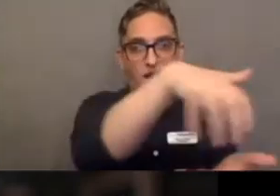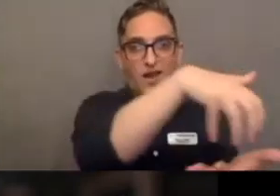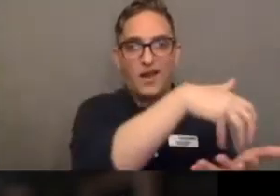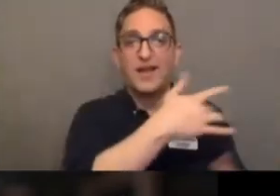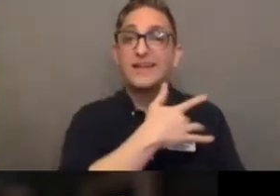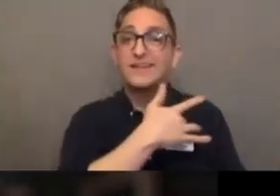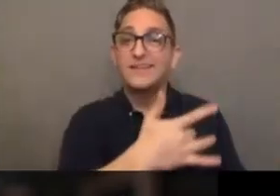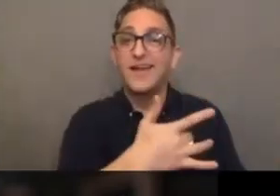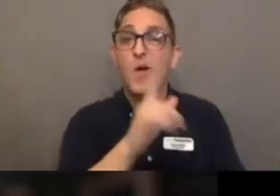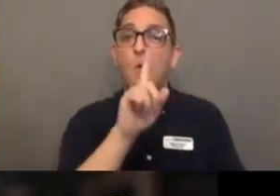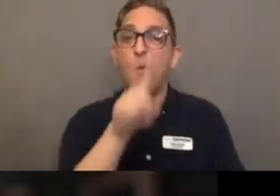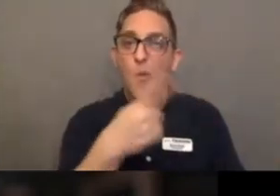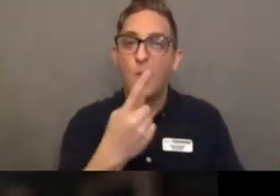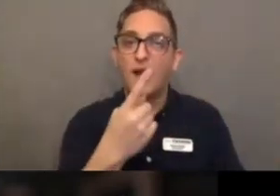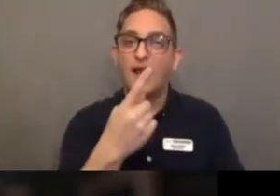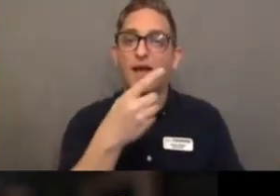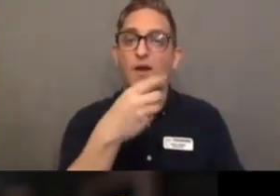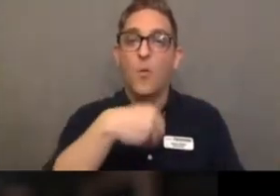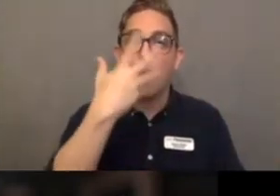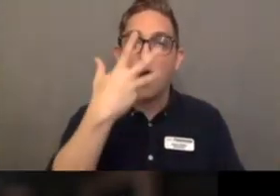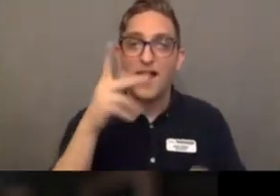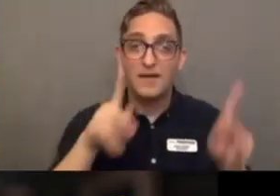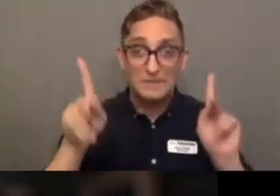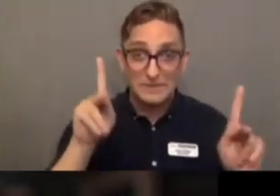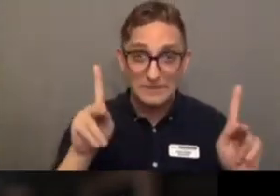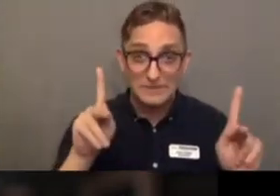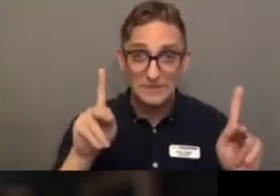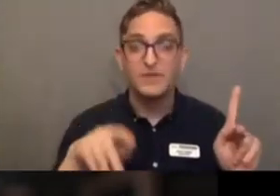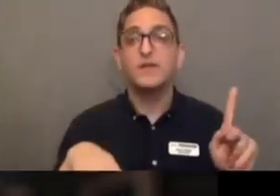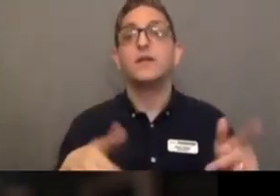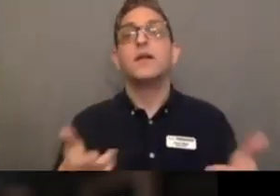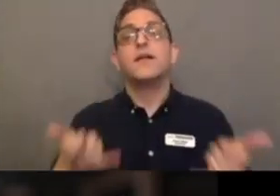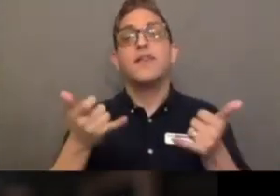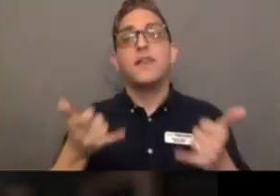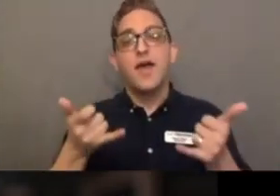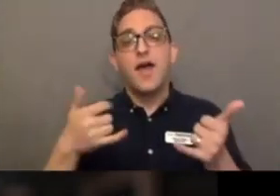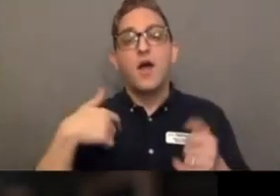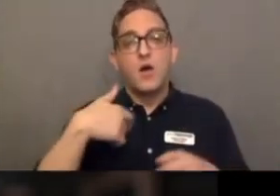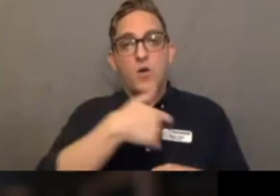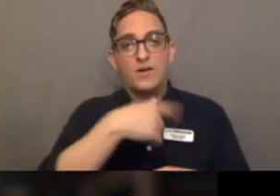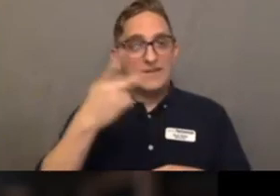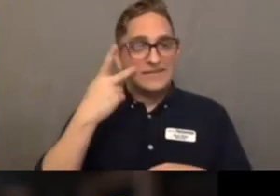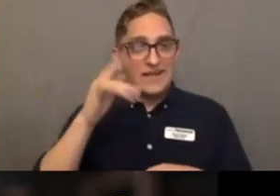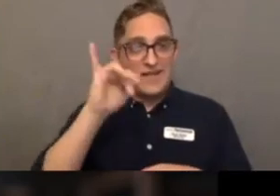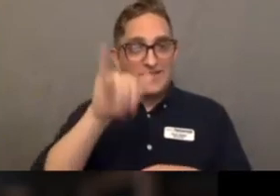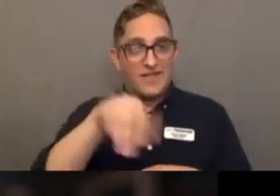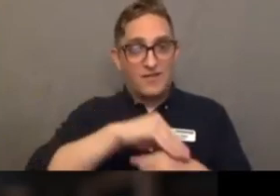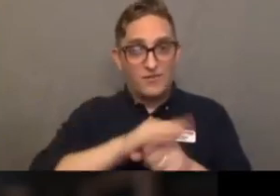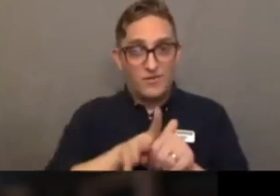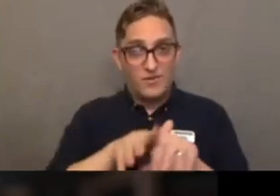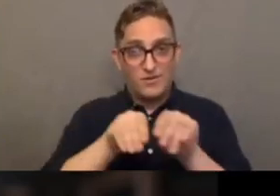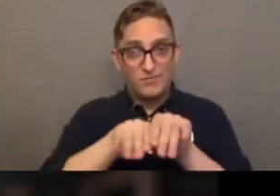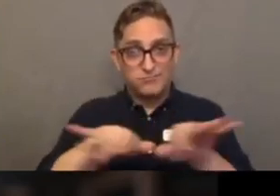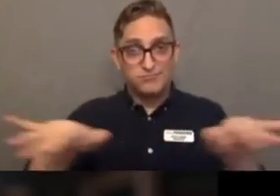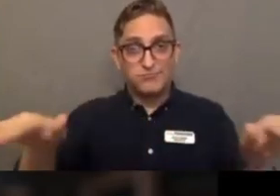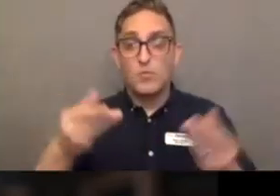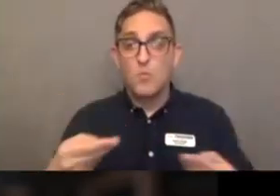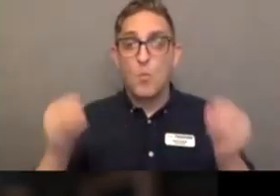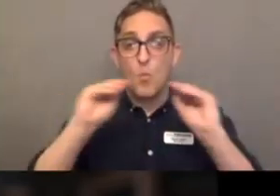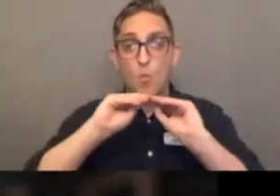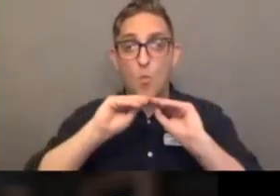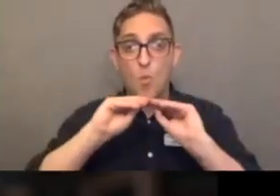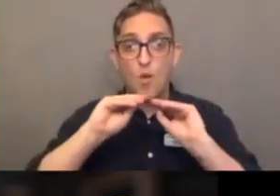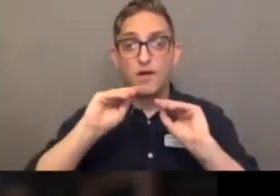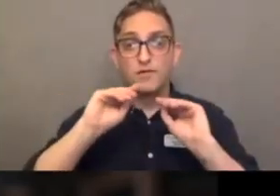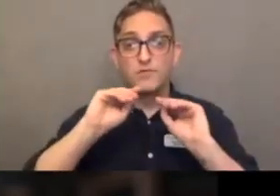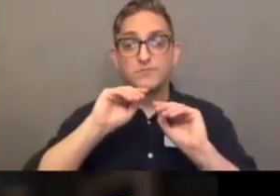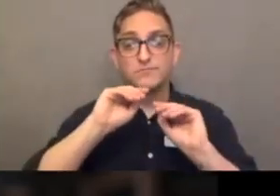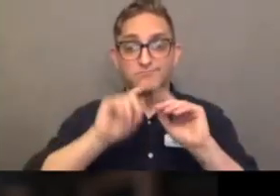of Caucasian. And we're now seeing with the pandemic higher incidences of positive tests